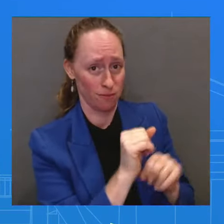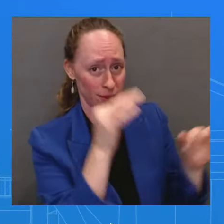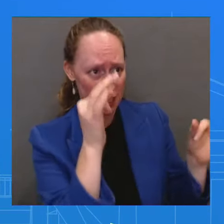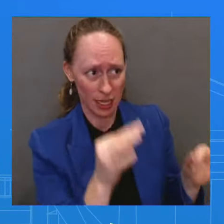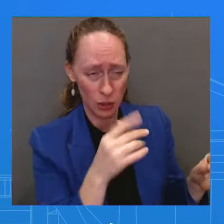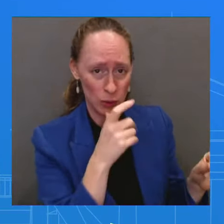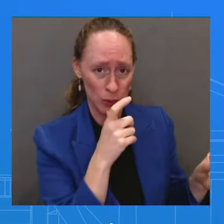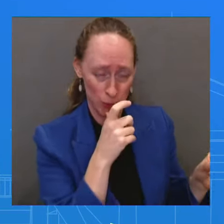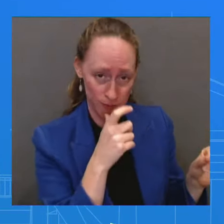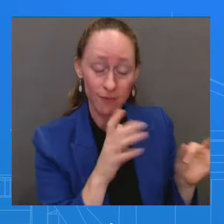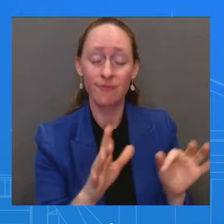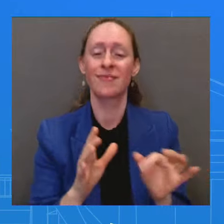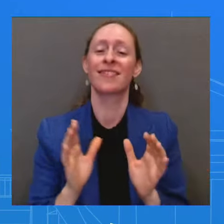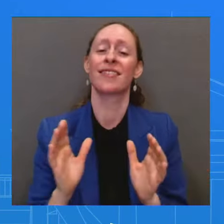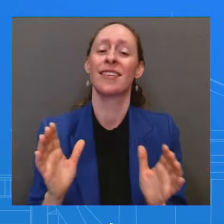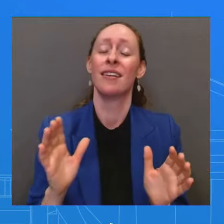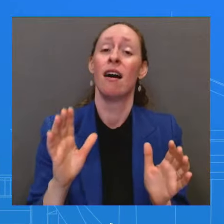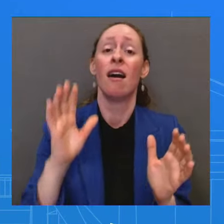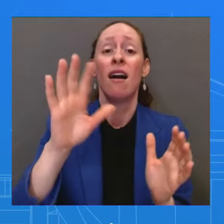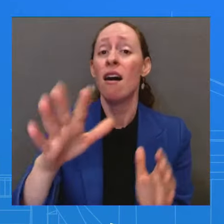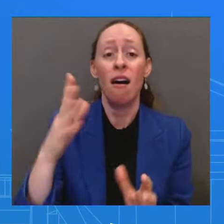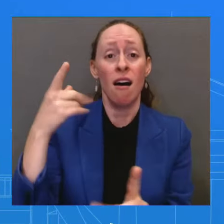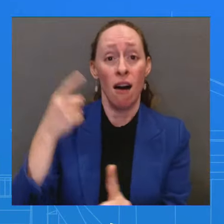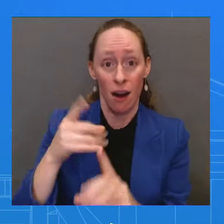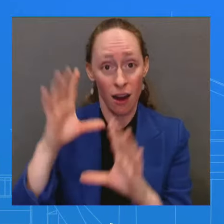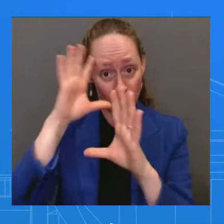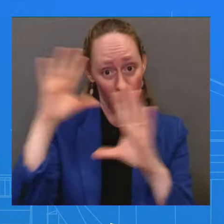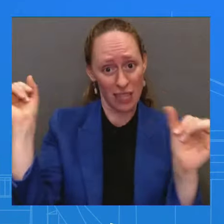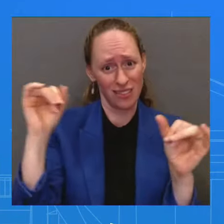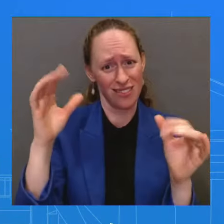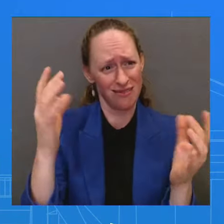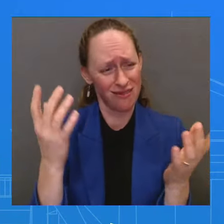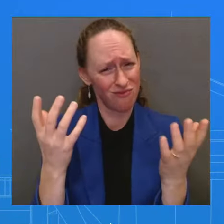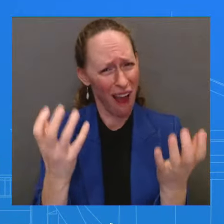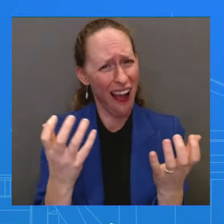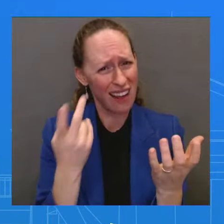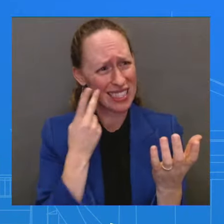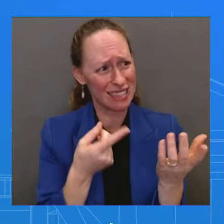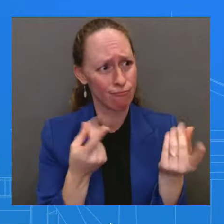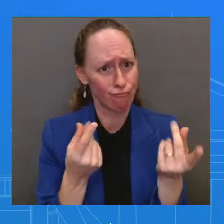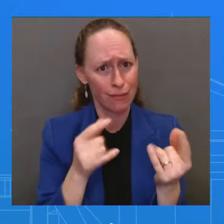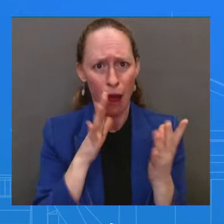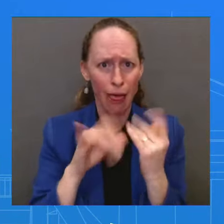because the urgent challenges facing our nation will not wait. You just heard the same kind of sentiment